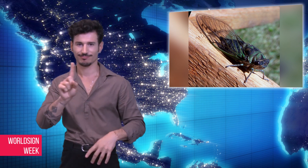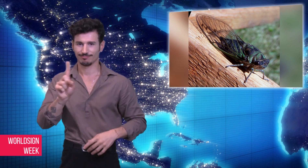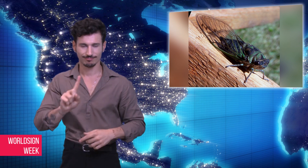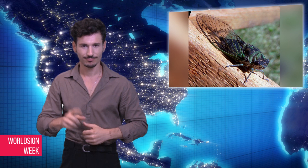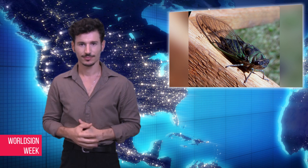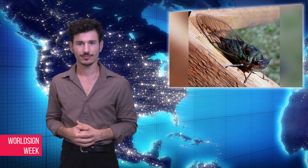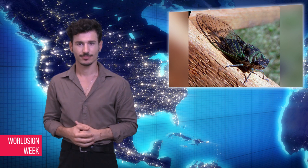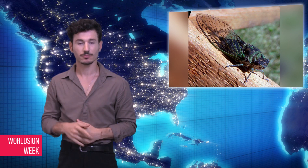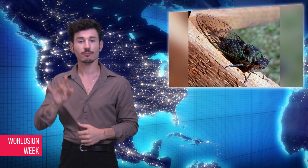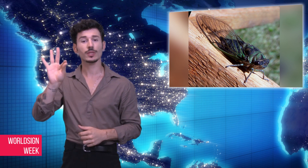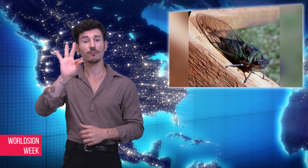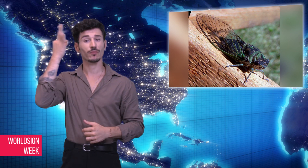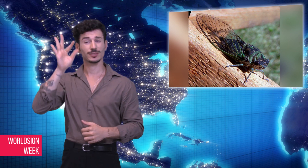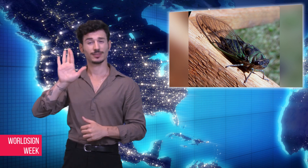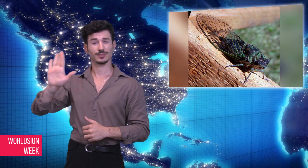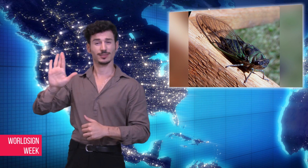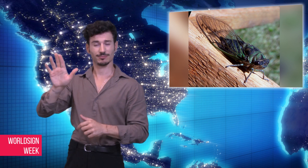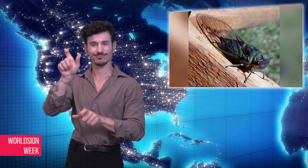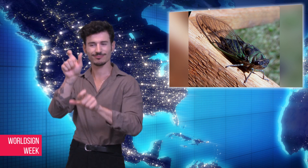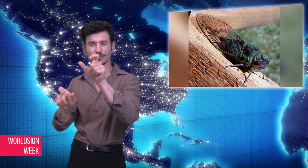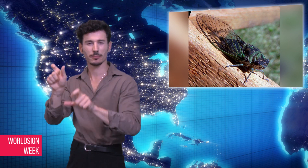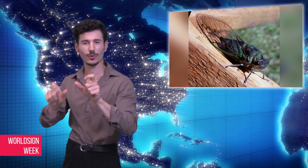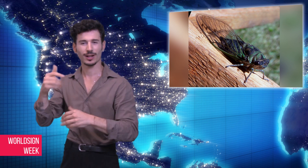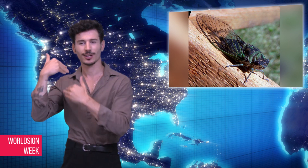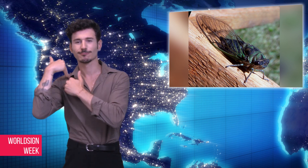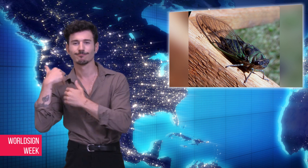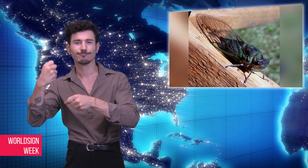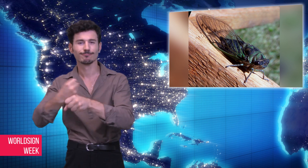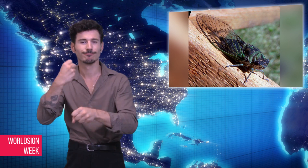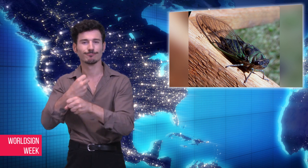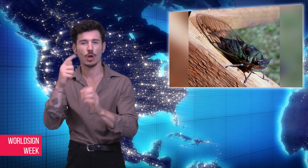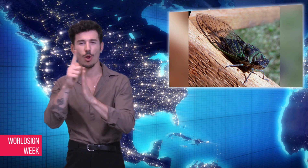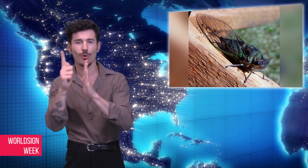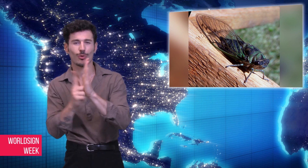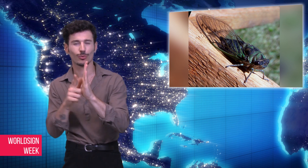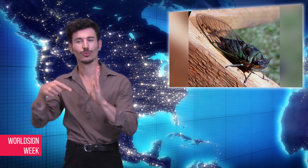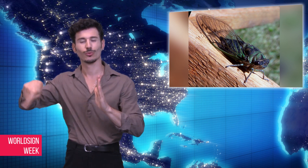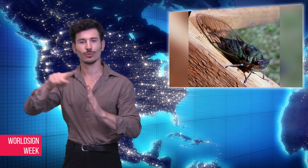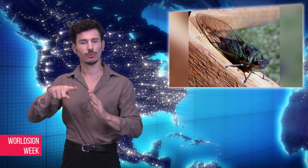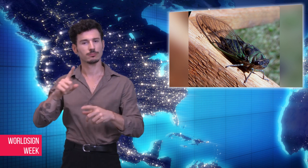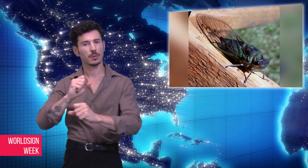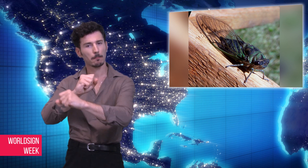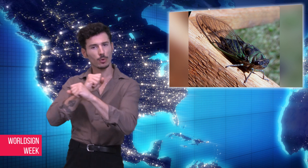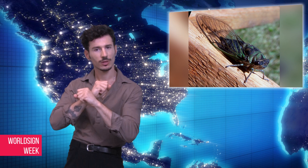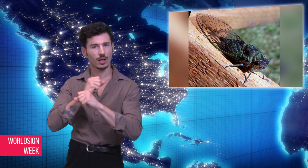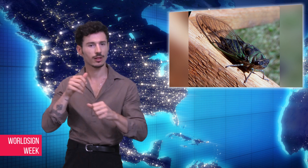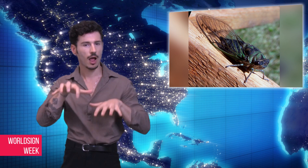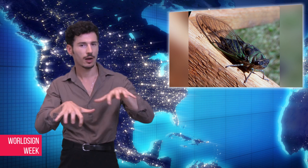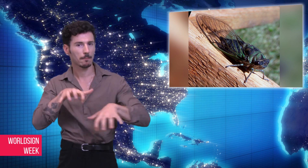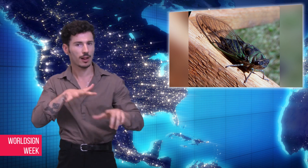French lawmakers are making efforts to protect the